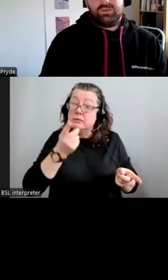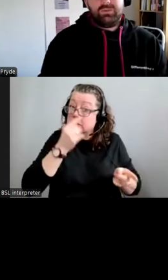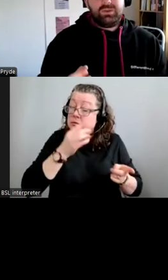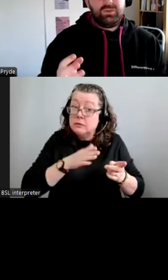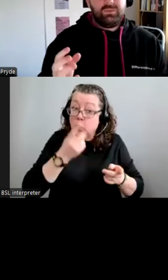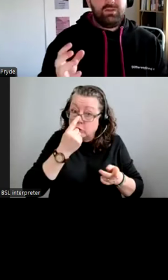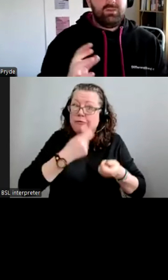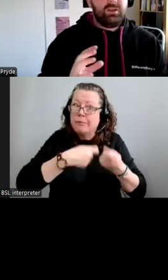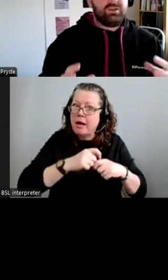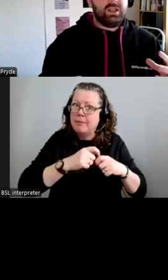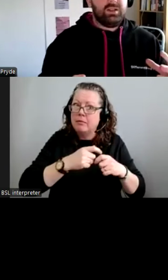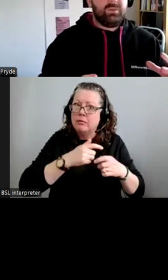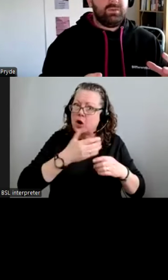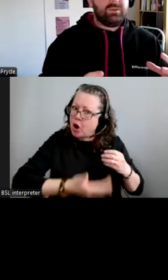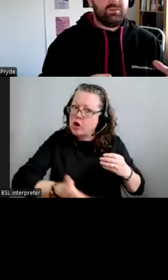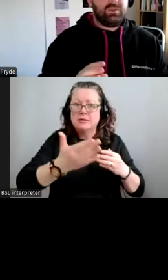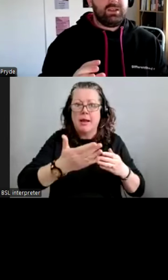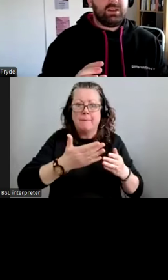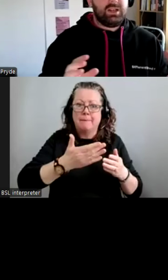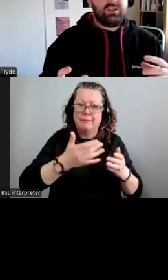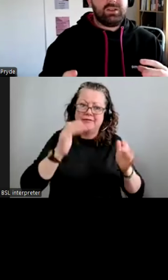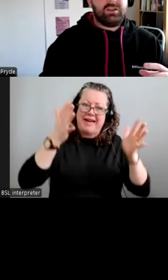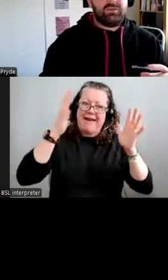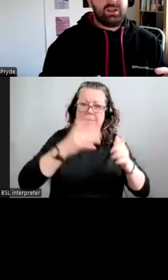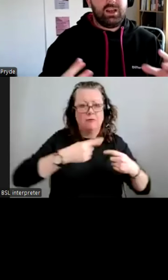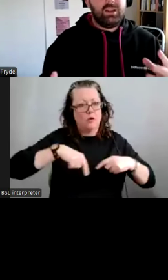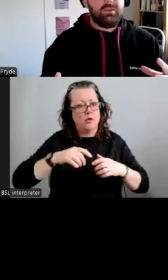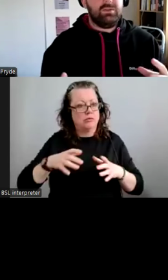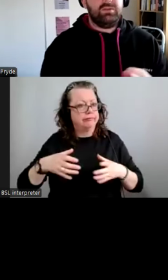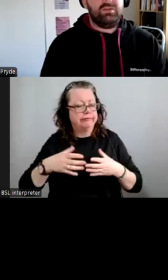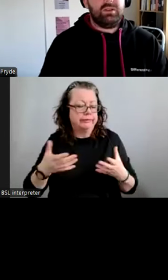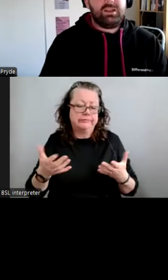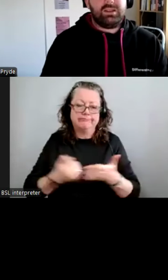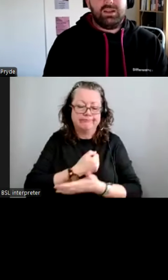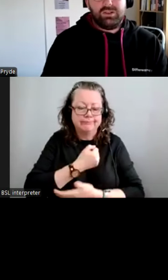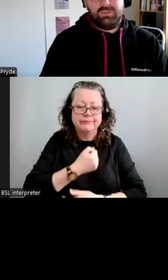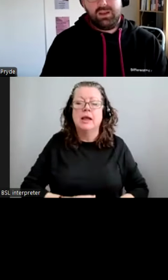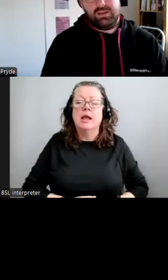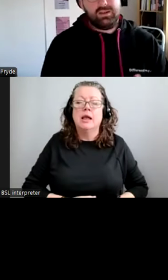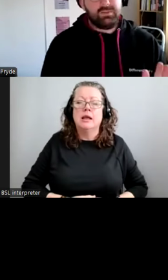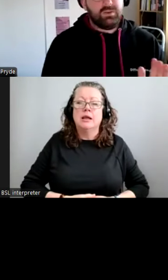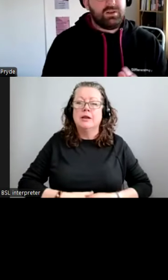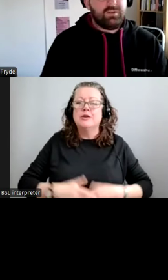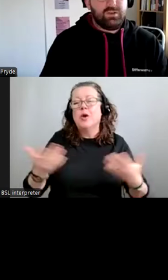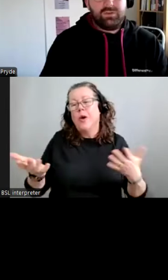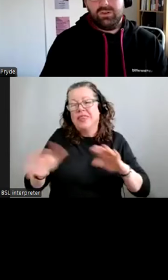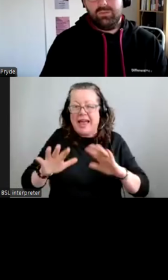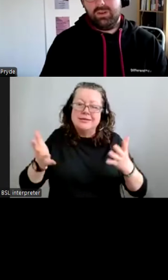Now that we understand what some of these challenges are from a high level, let's jump in and explore a few of them